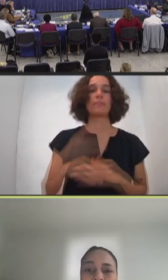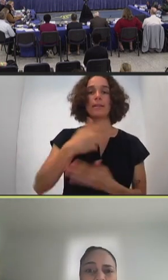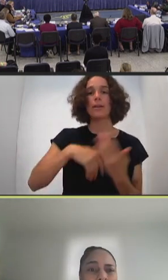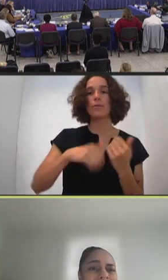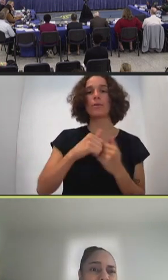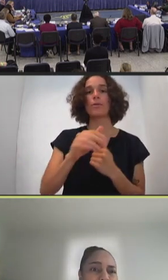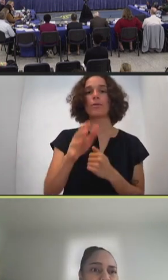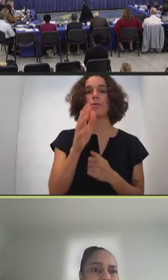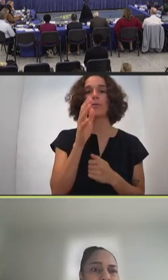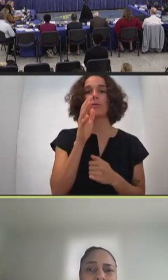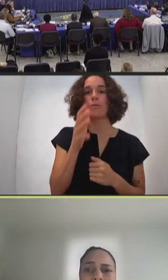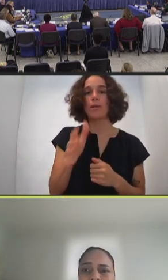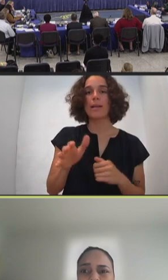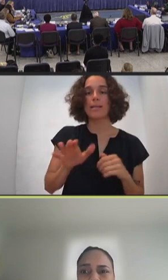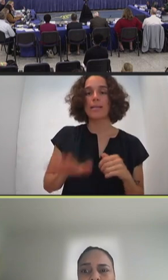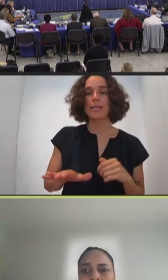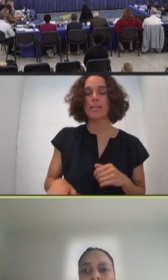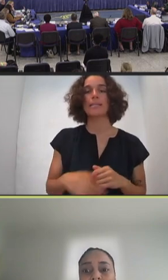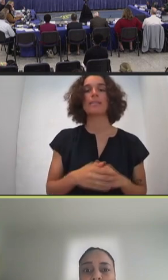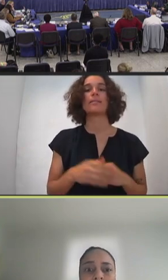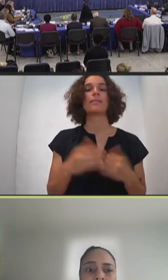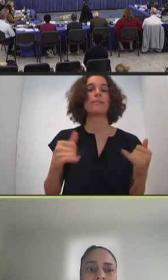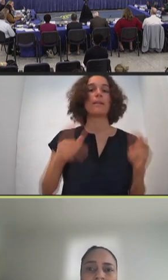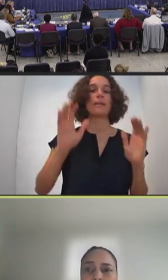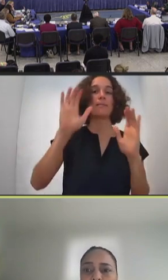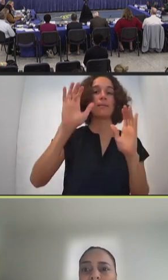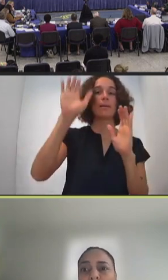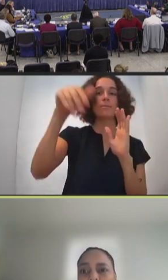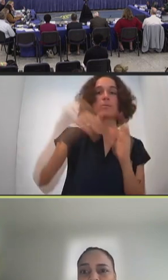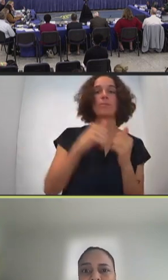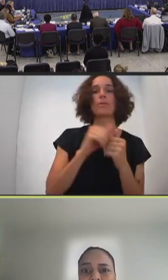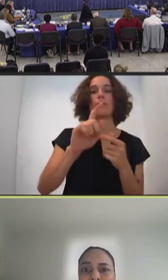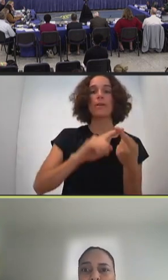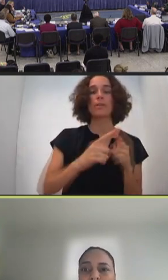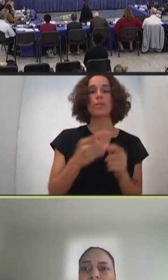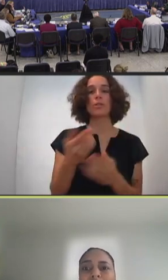playing basketball with your friends, cooking with your loved ones. Really wanted to show